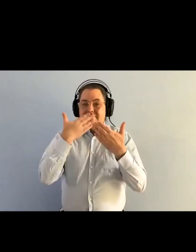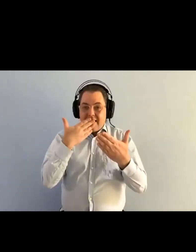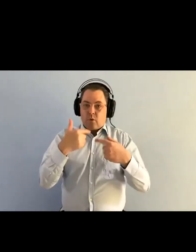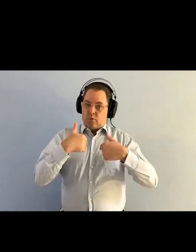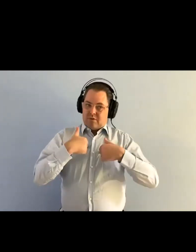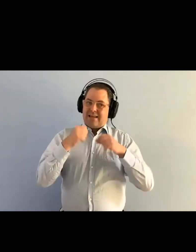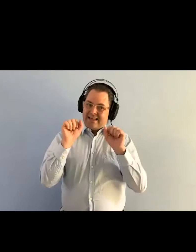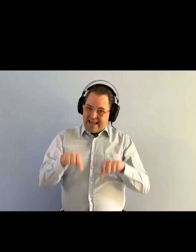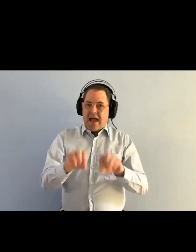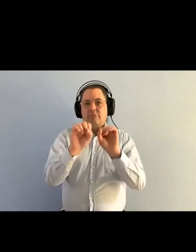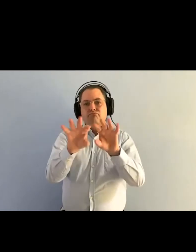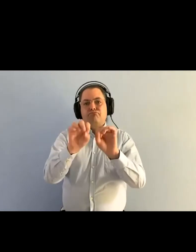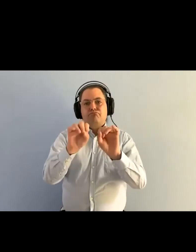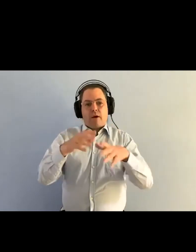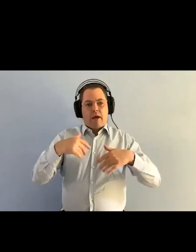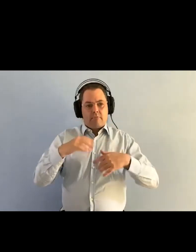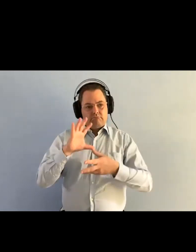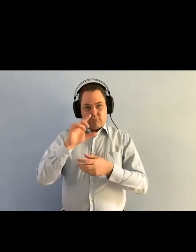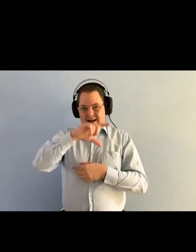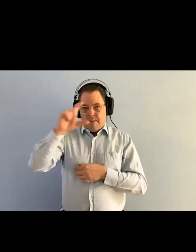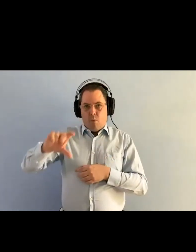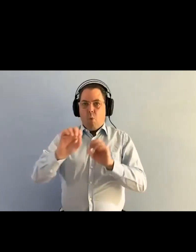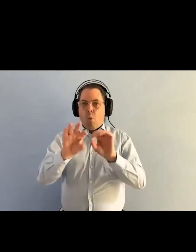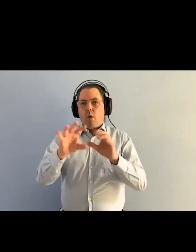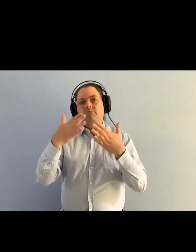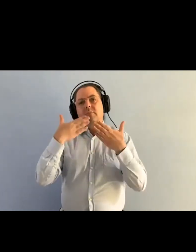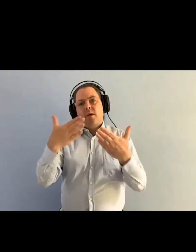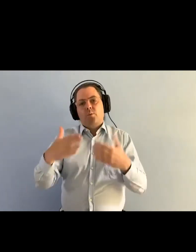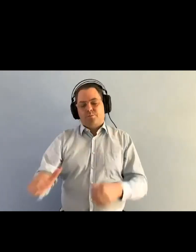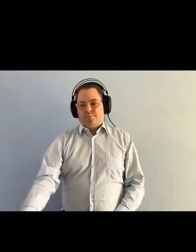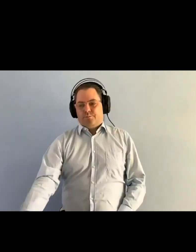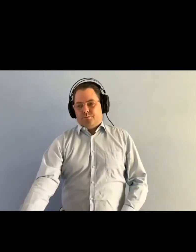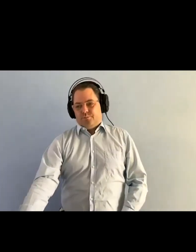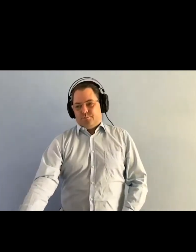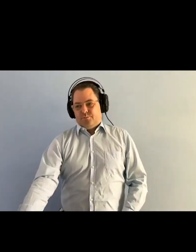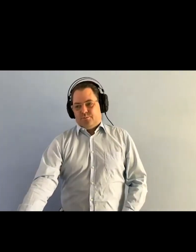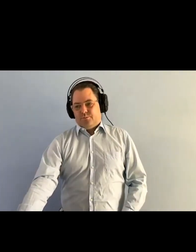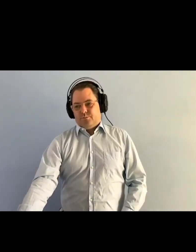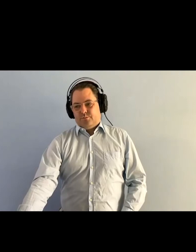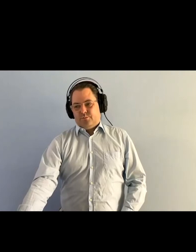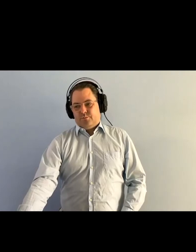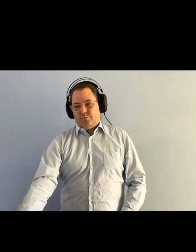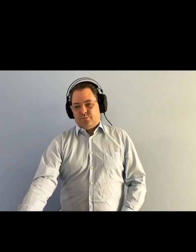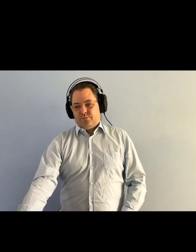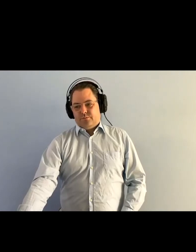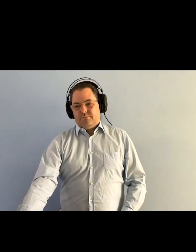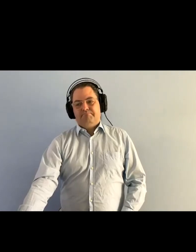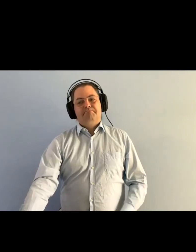Finally, before I take so much time, once again, thank you so much for giving this opportunity to share my opening in this wonderful